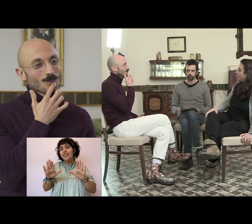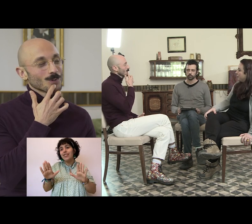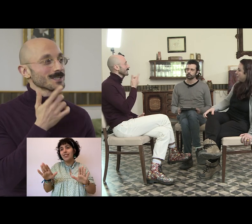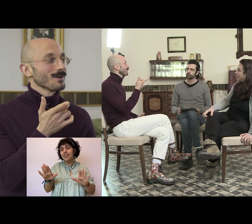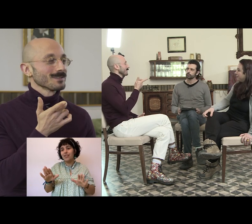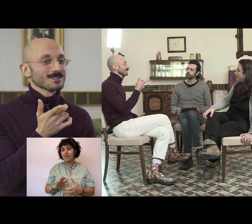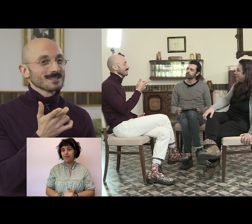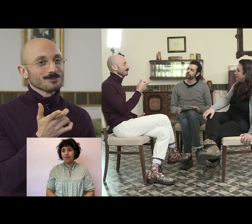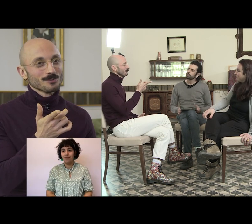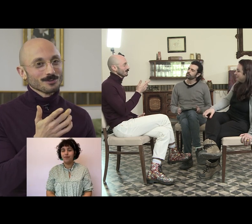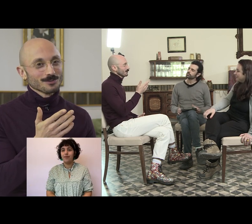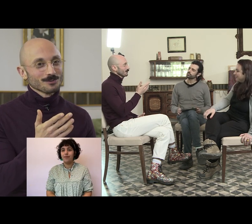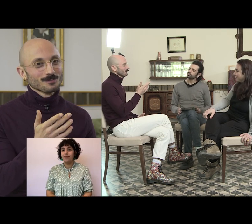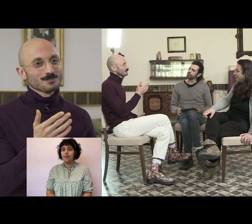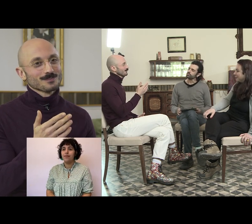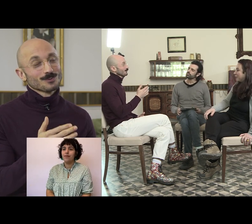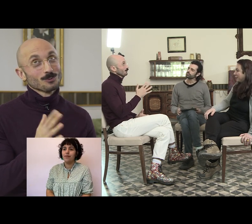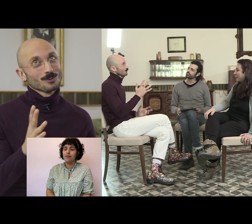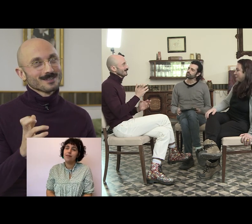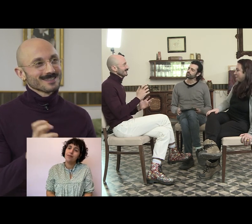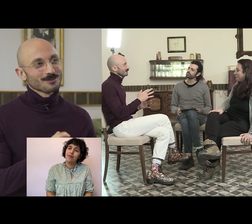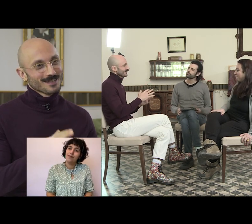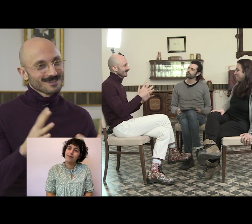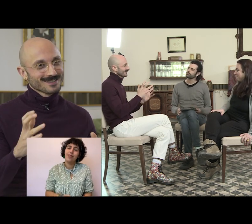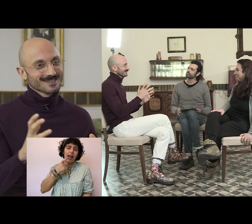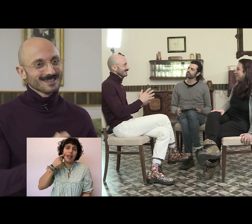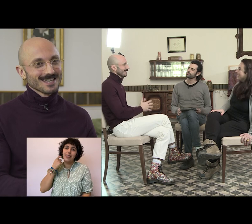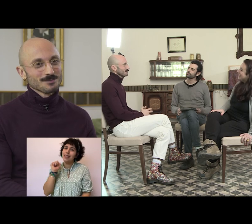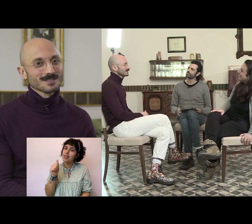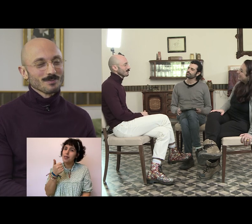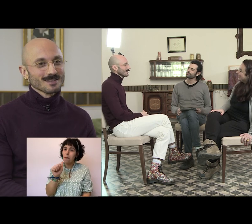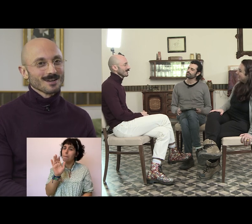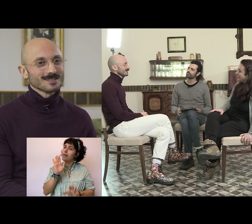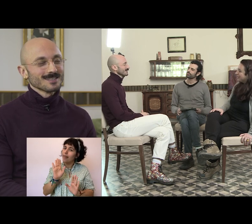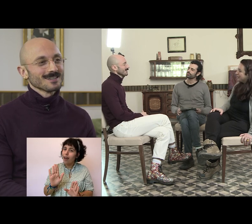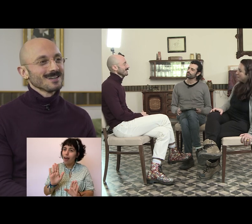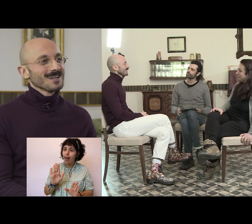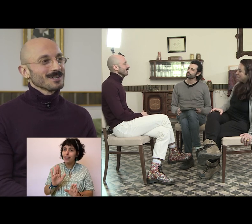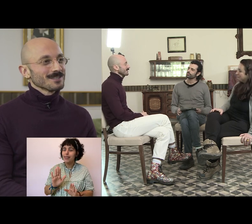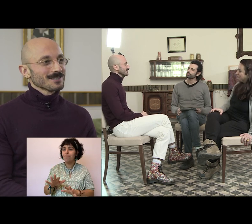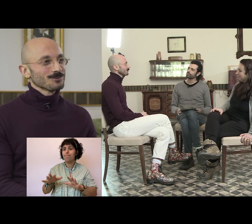That feeling, for me... This, it too, remained in the past tense.